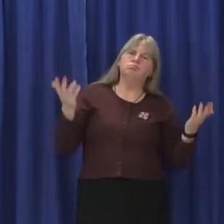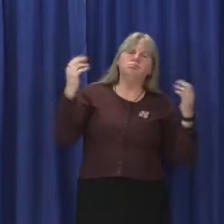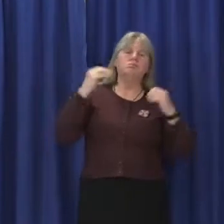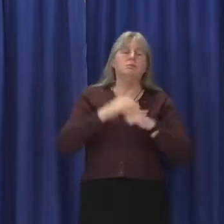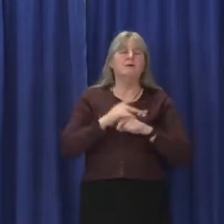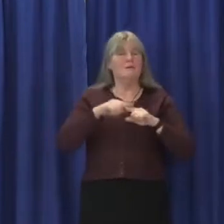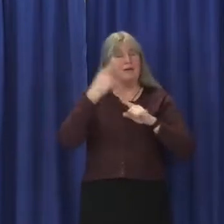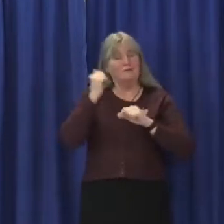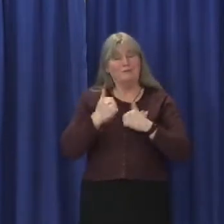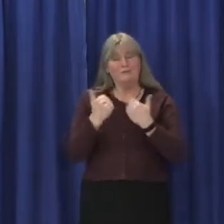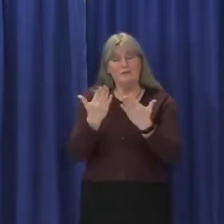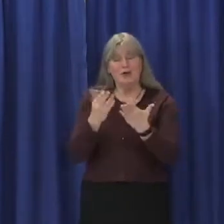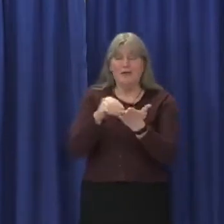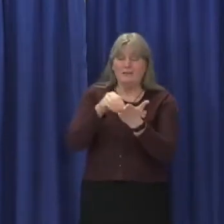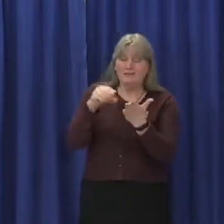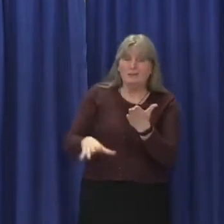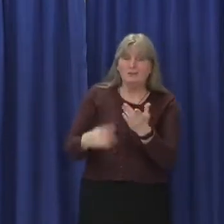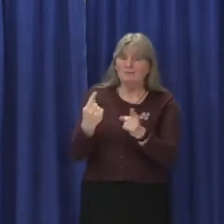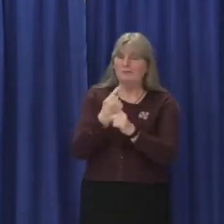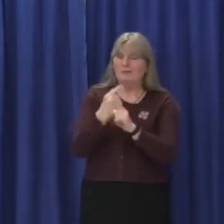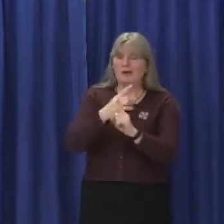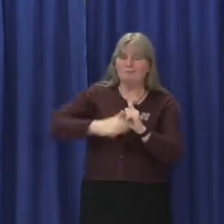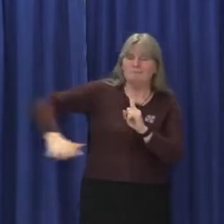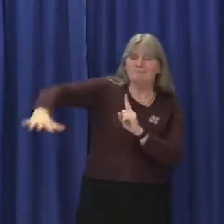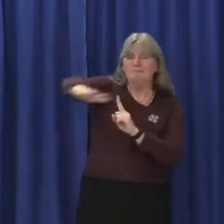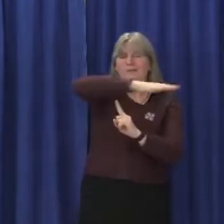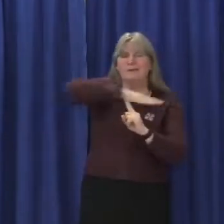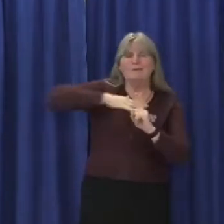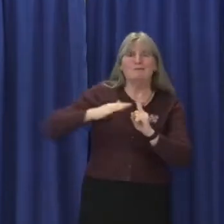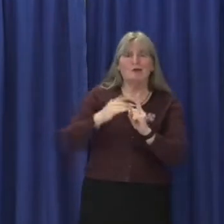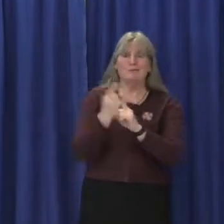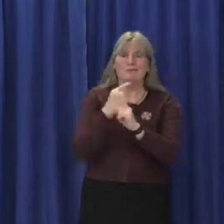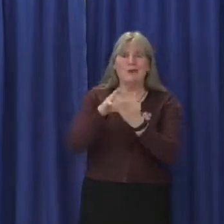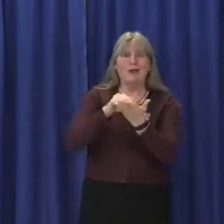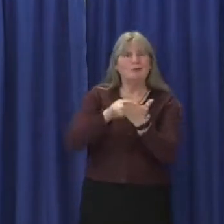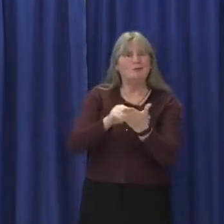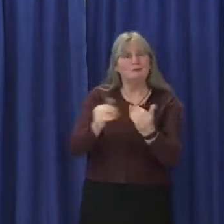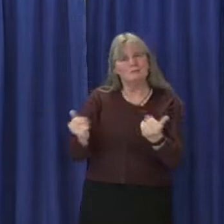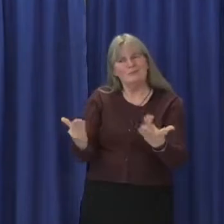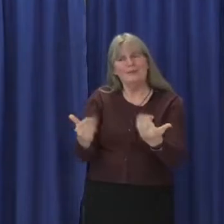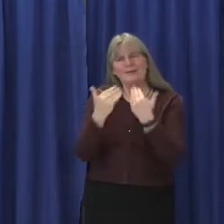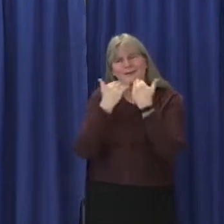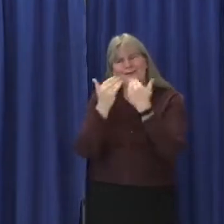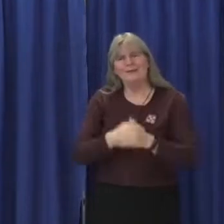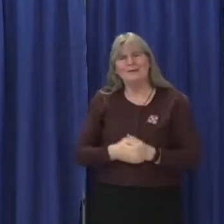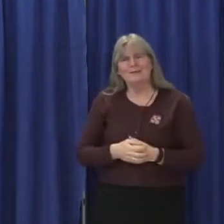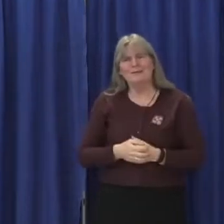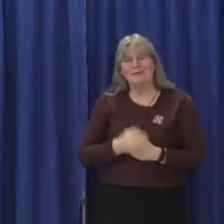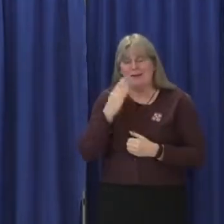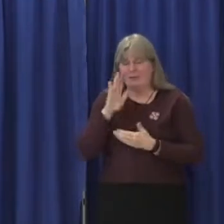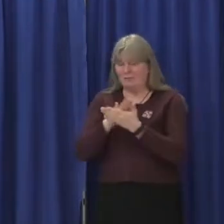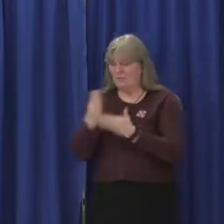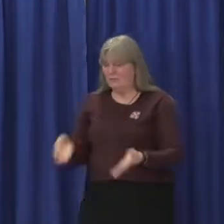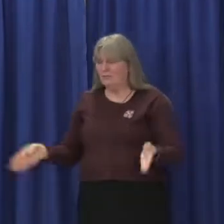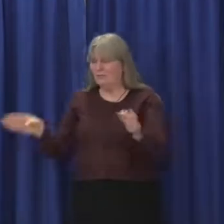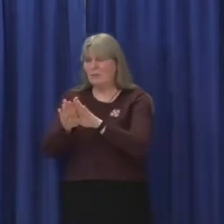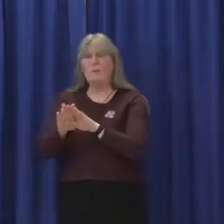the best possible learning environments under these circumstances. We know the harms of closing schools and having children